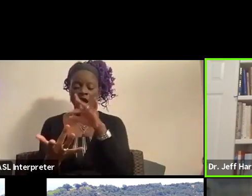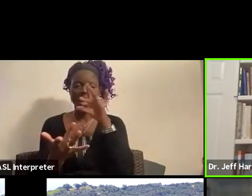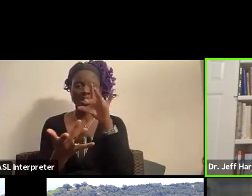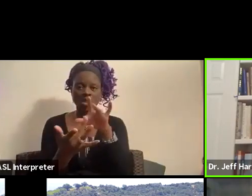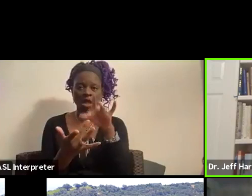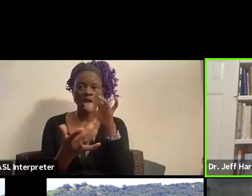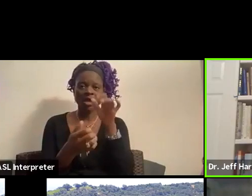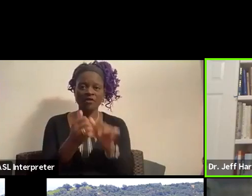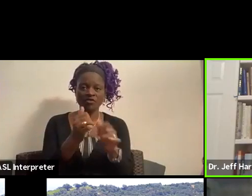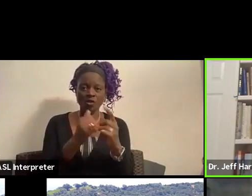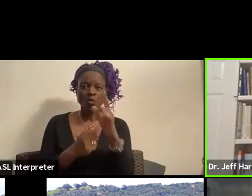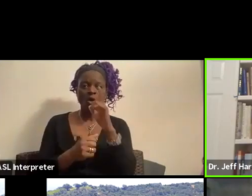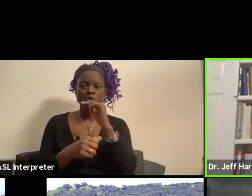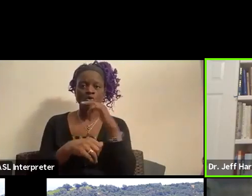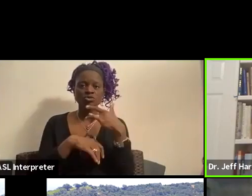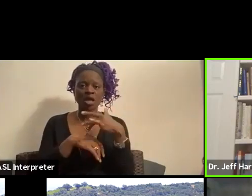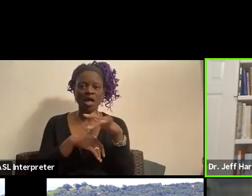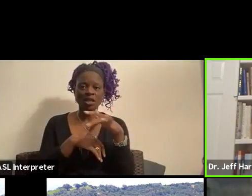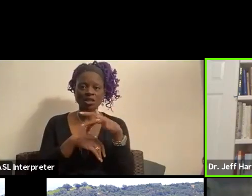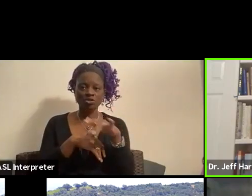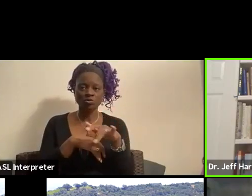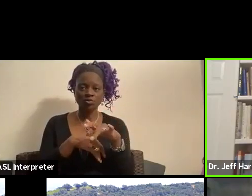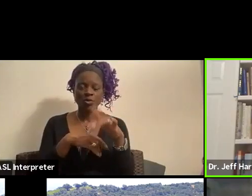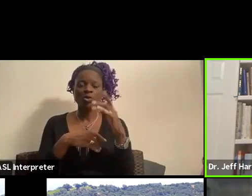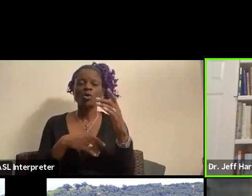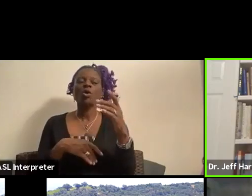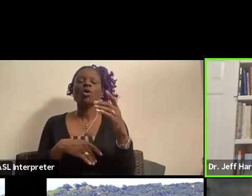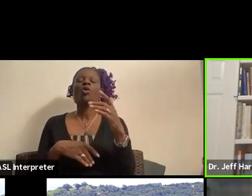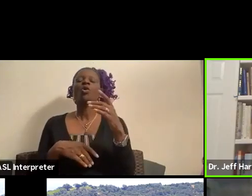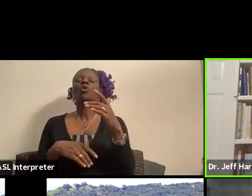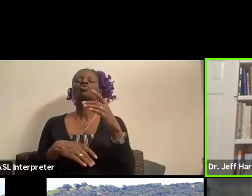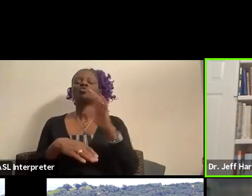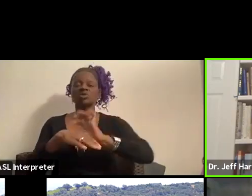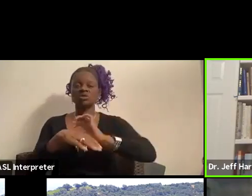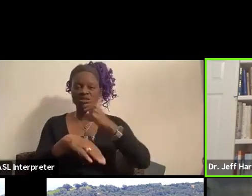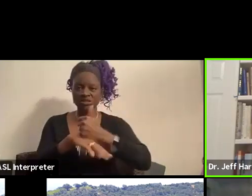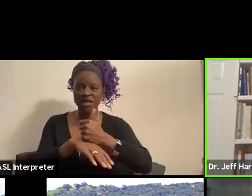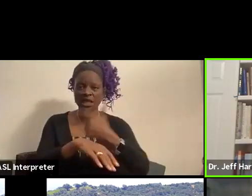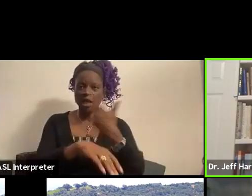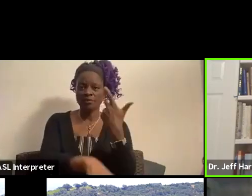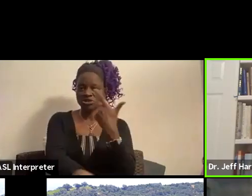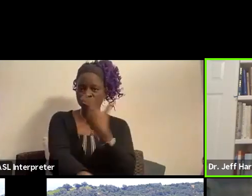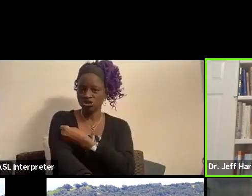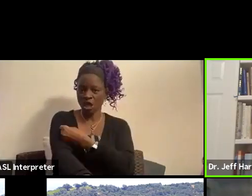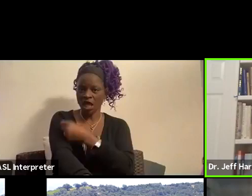the vaccination and will have shot clinics at local high schools around the county.